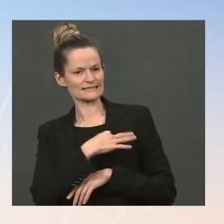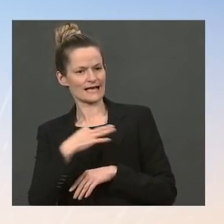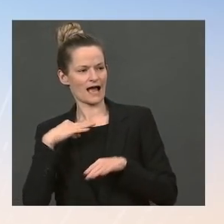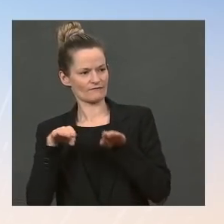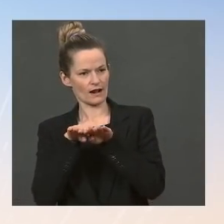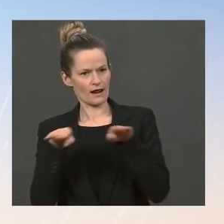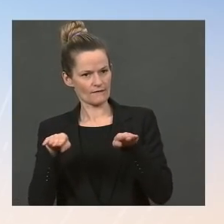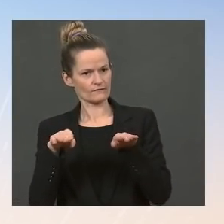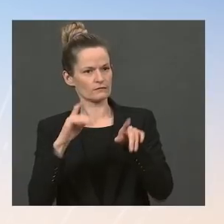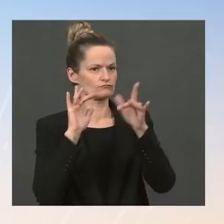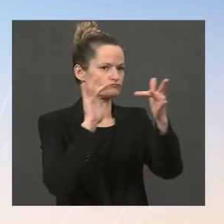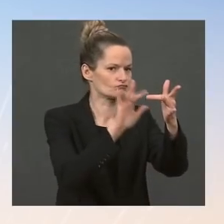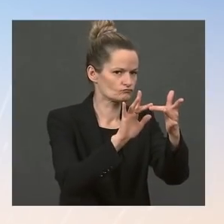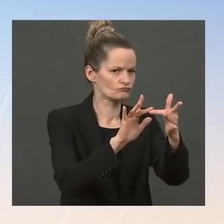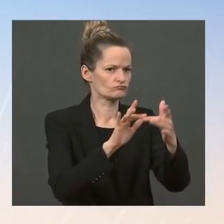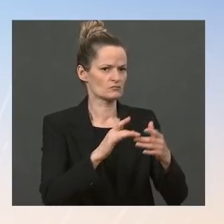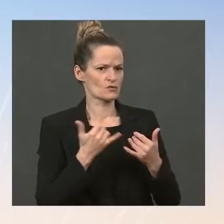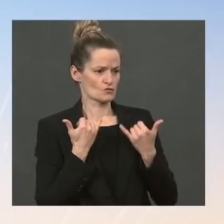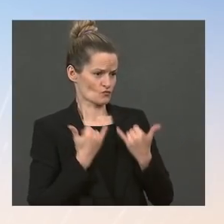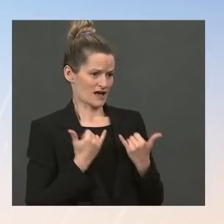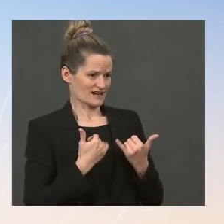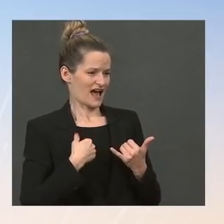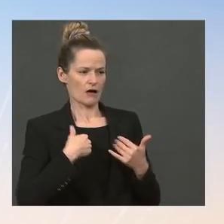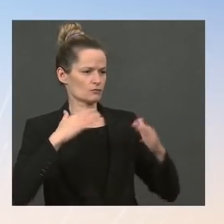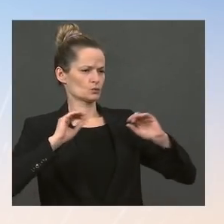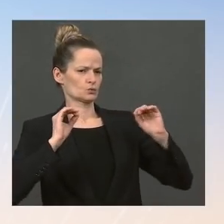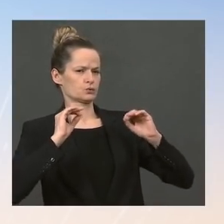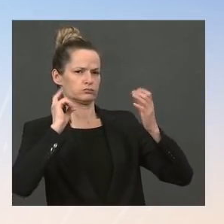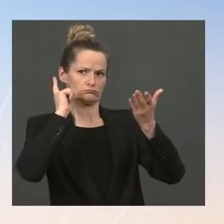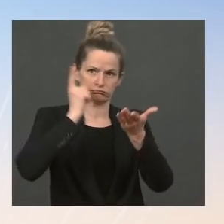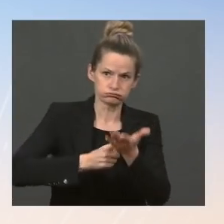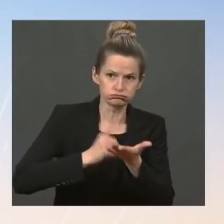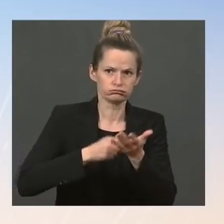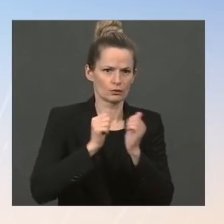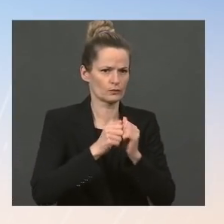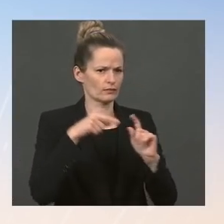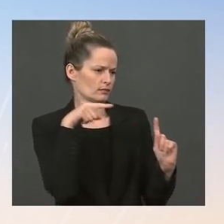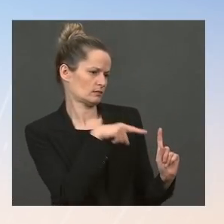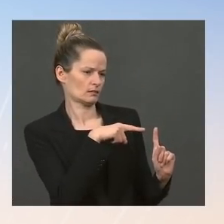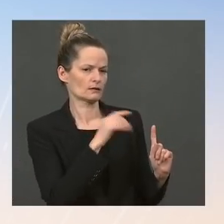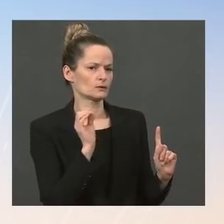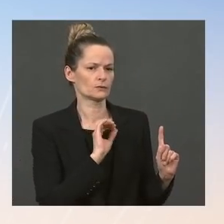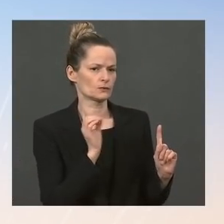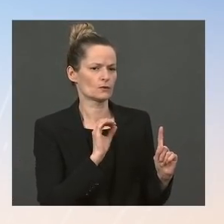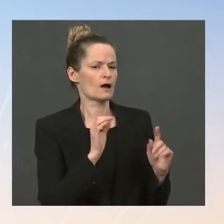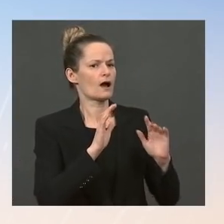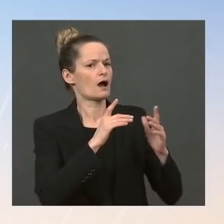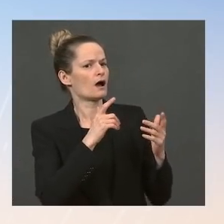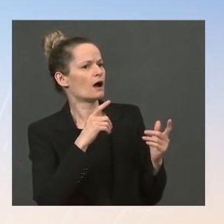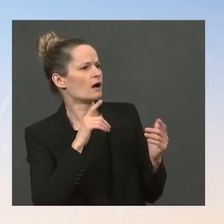or we're not even at the point of discussing, I should say, at this point, the mechanisms or the format or anything along those lines.